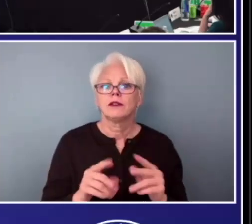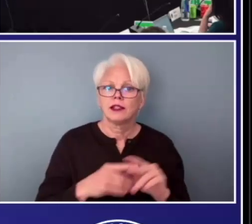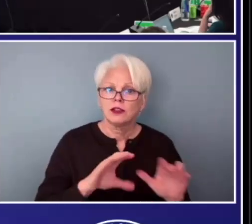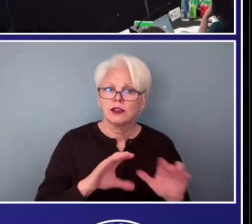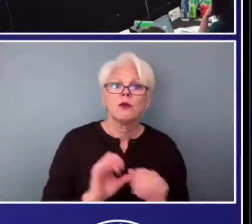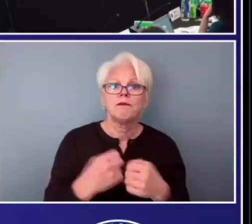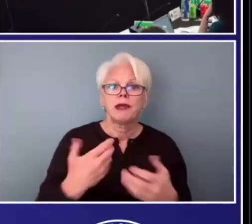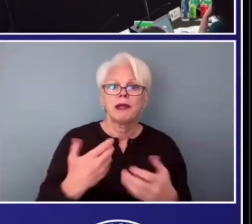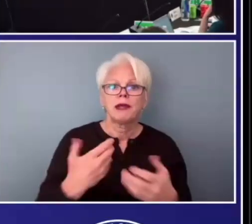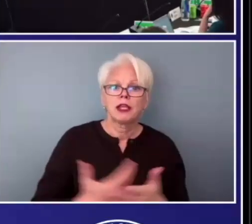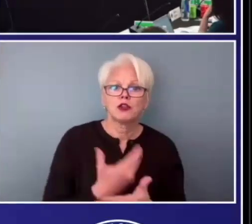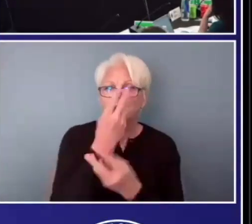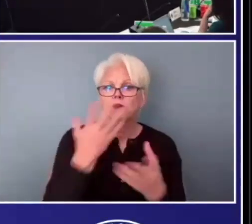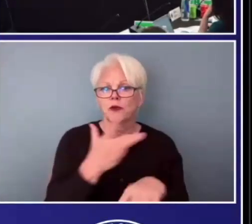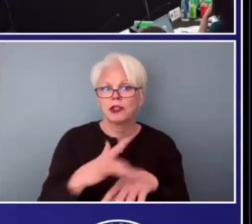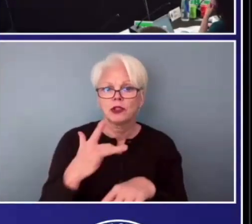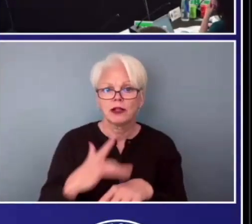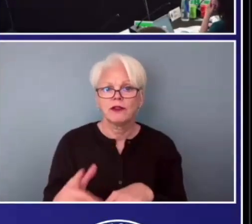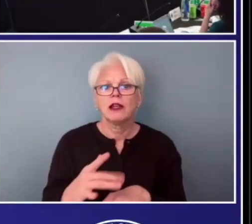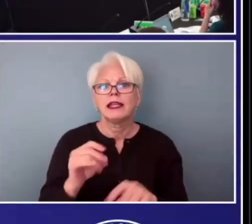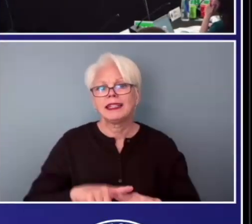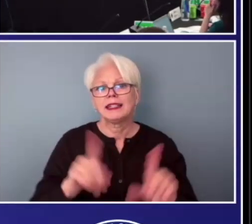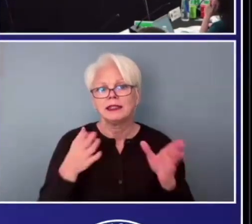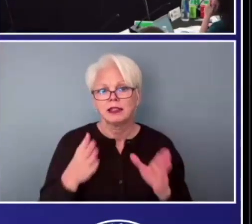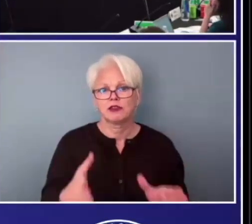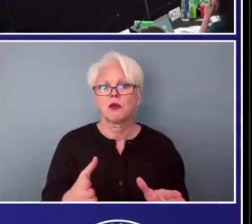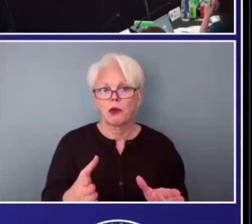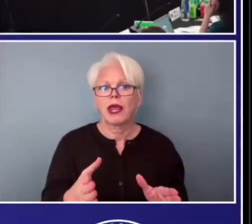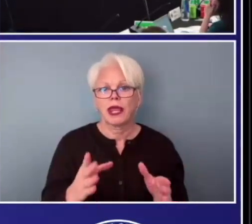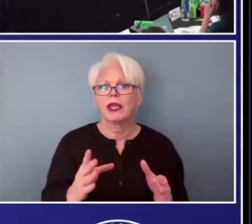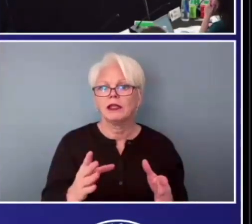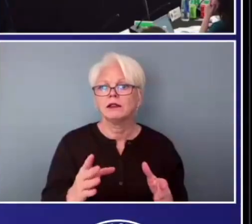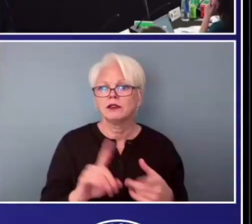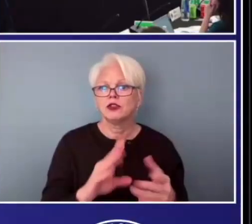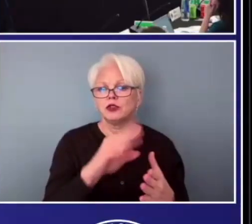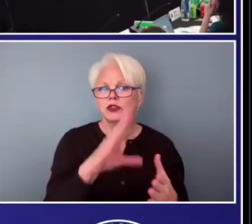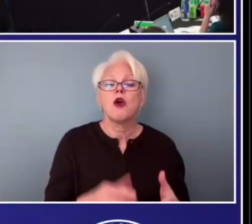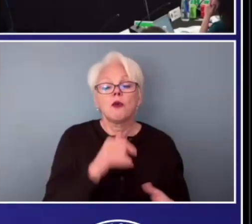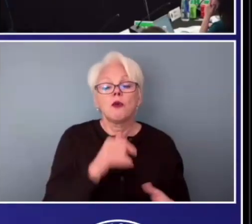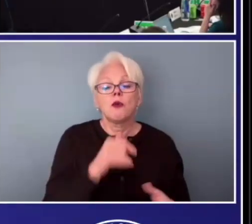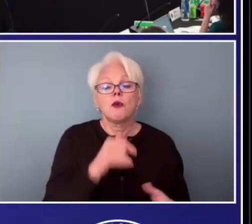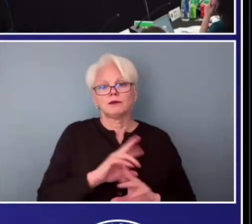information available in a different way to students? Not really prepared to break the news on that yet, but we're hopeful to have